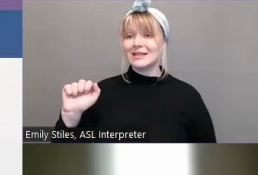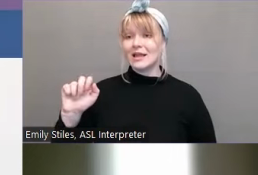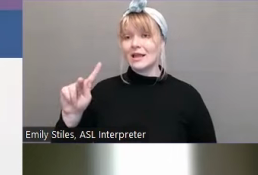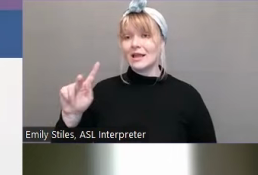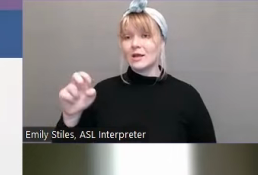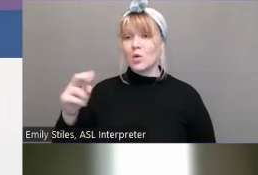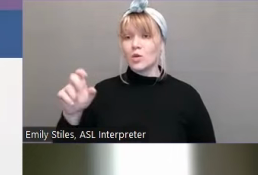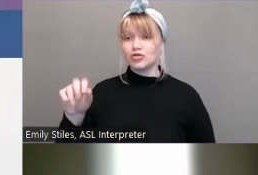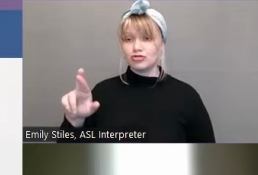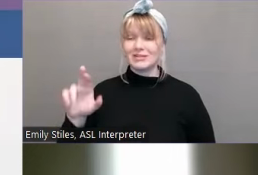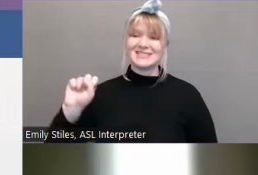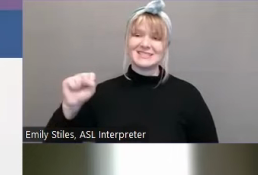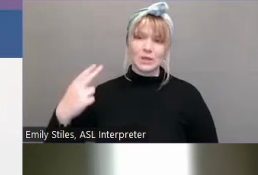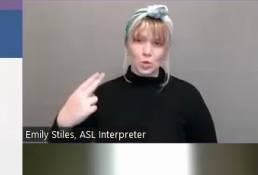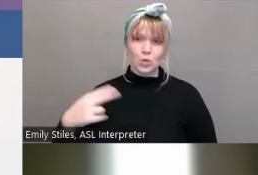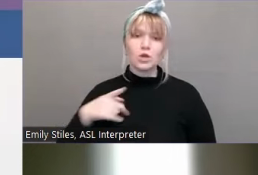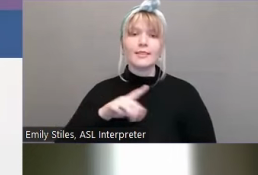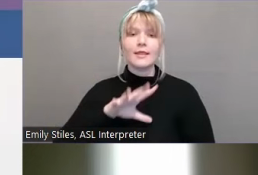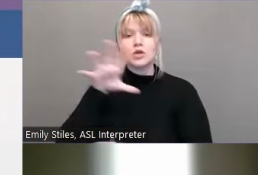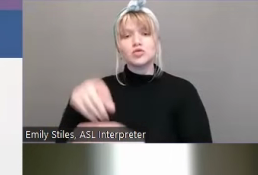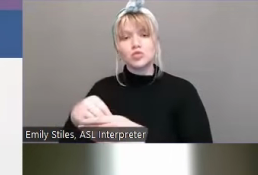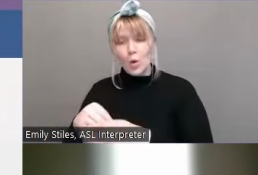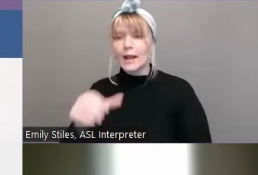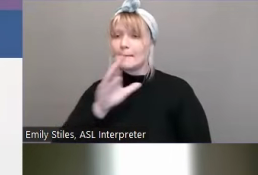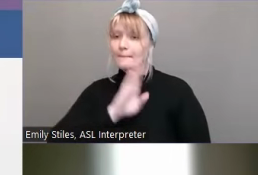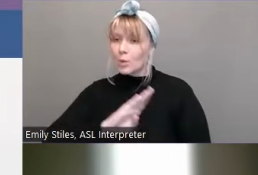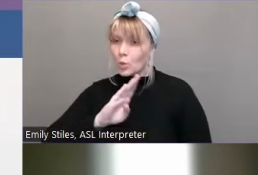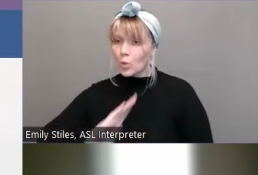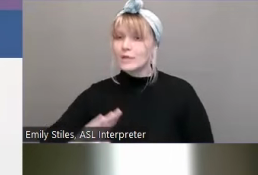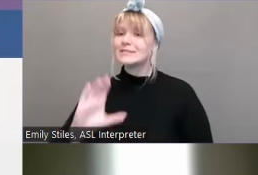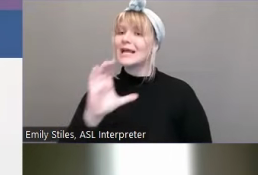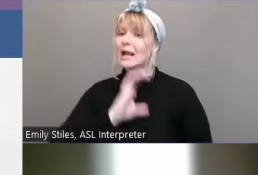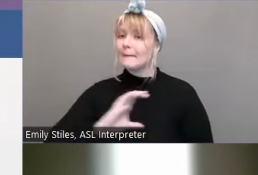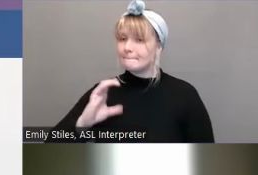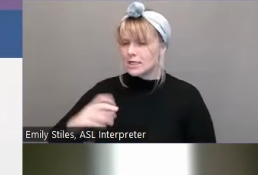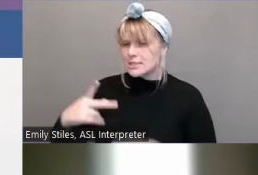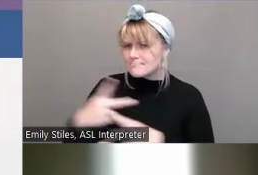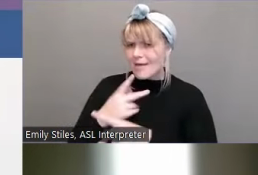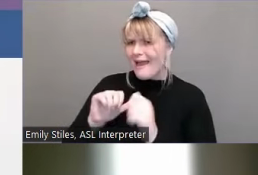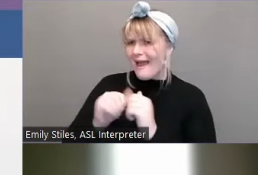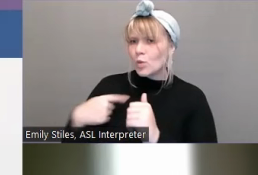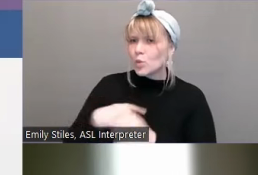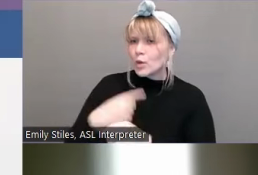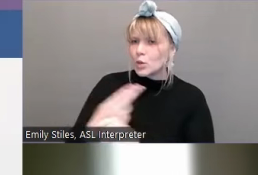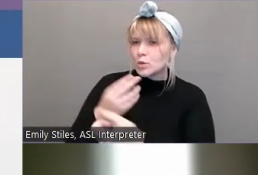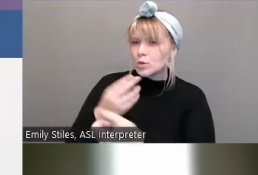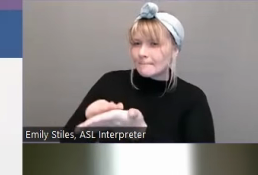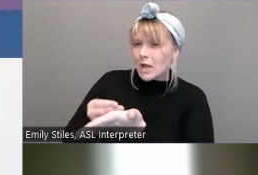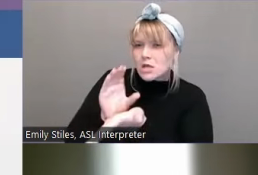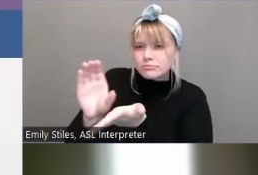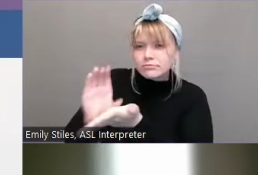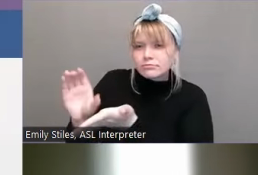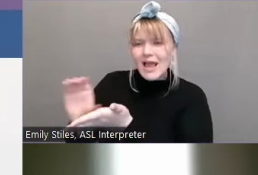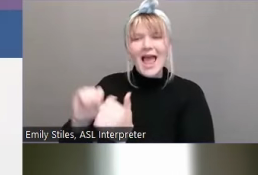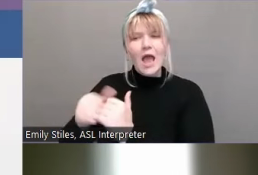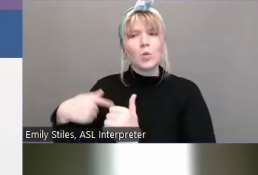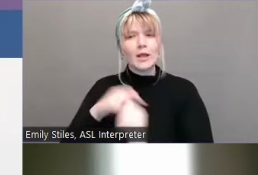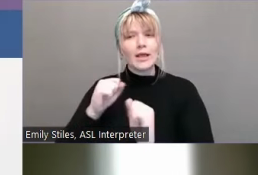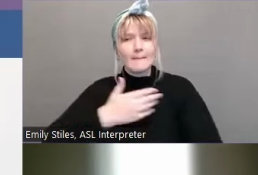to inform how CoC funding is spent, and to collaboratively work on processes to best address homelessness in their area.